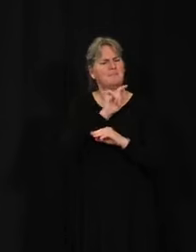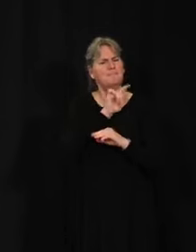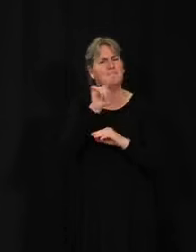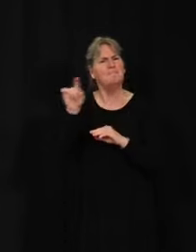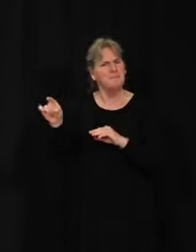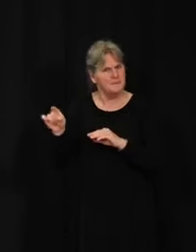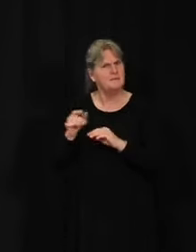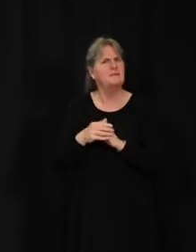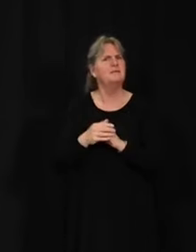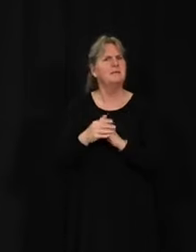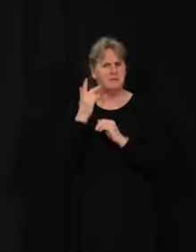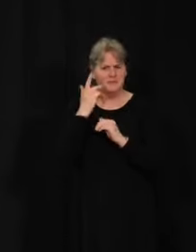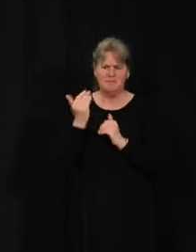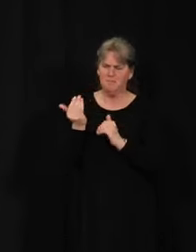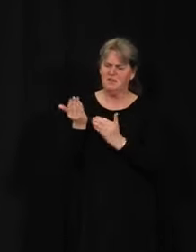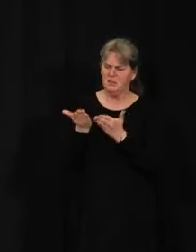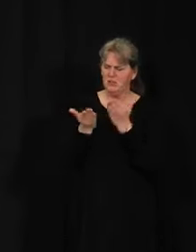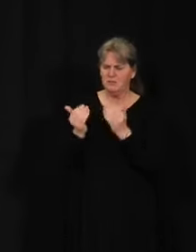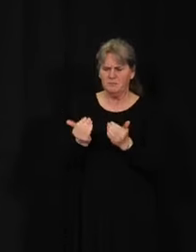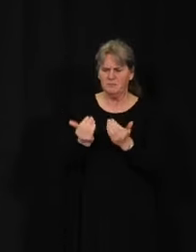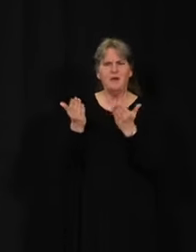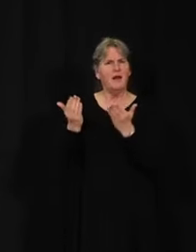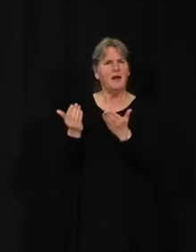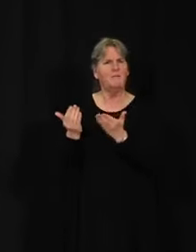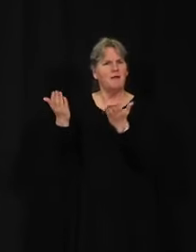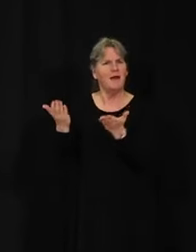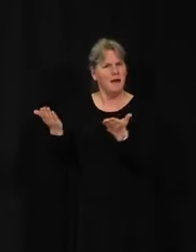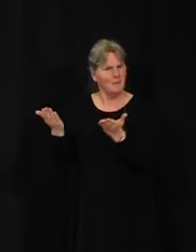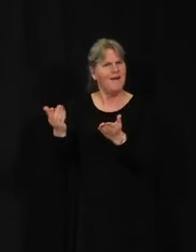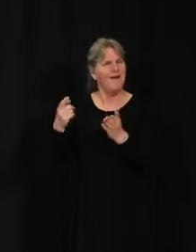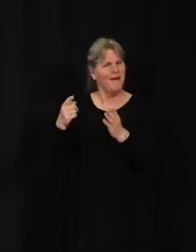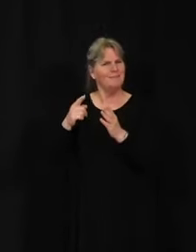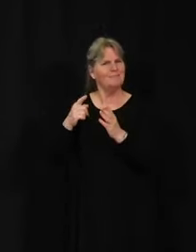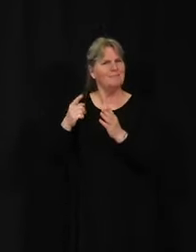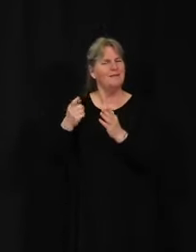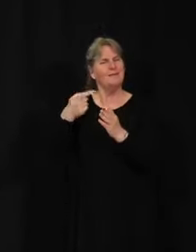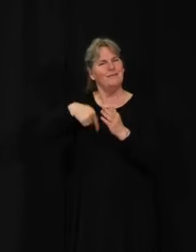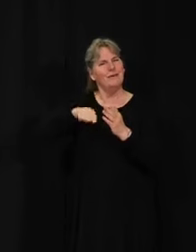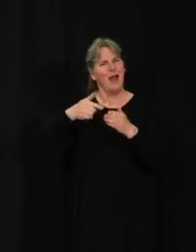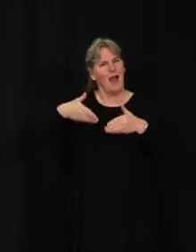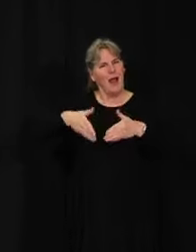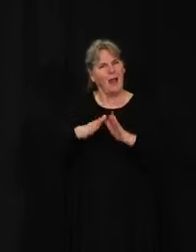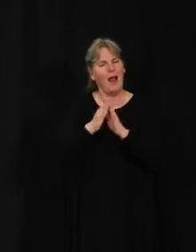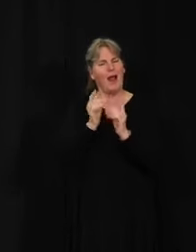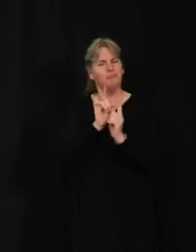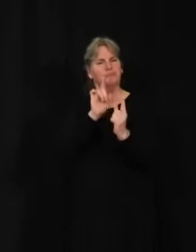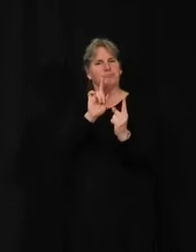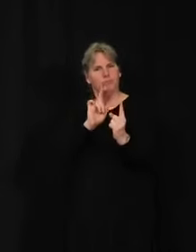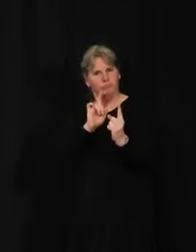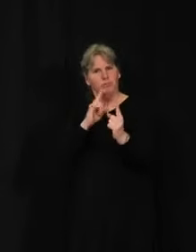carefully reintroducing services for Yukoners in a way that allows for physical distancing,